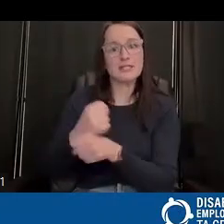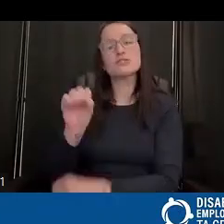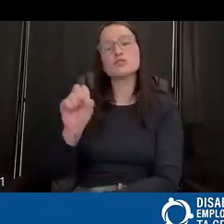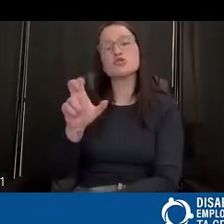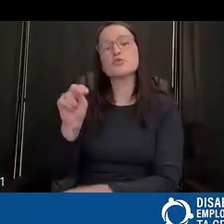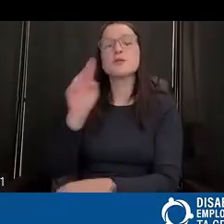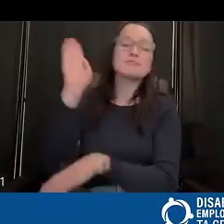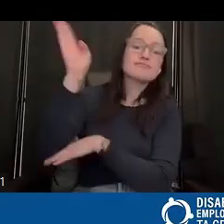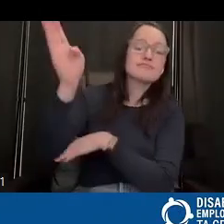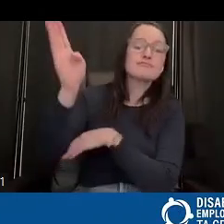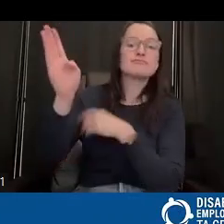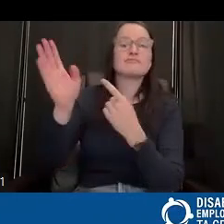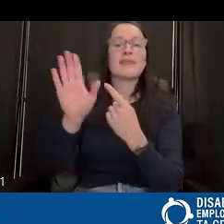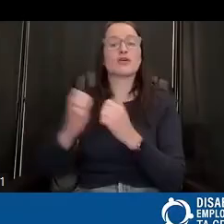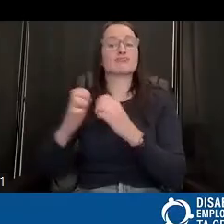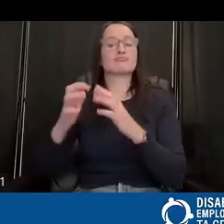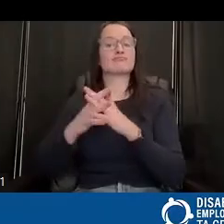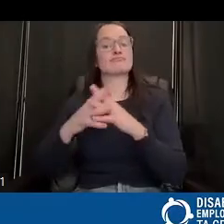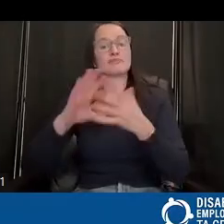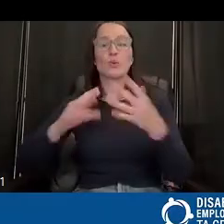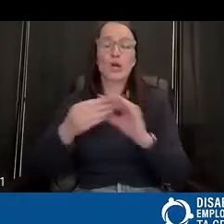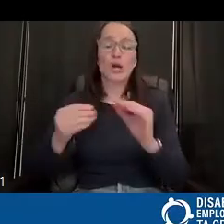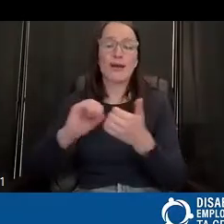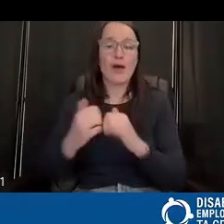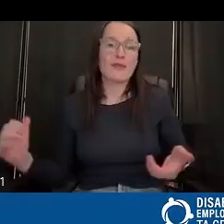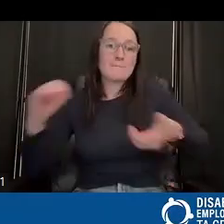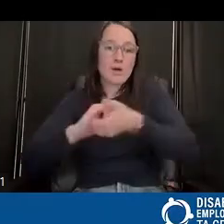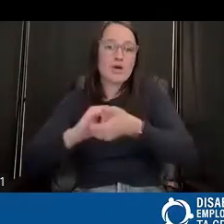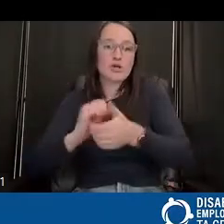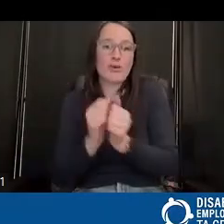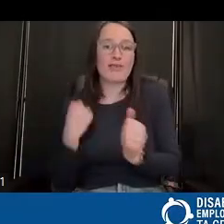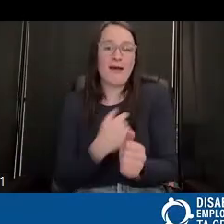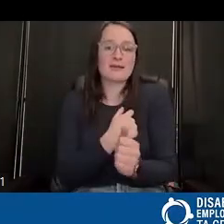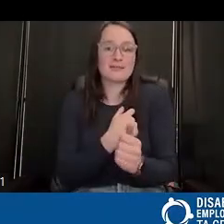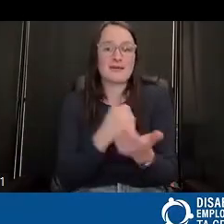this partnership came together and the framework that made it possible to sustain and grow. And